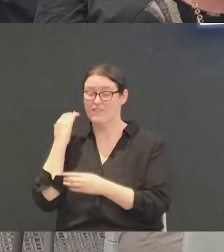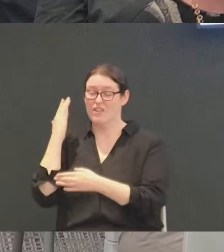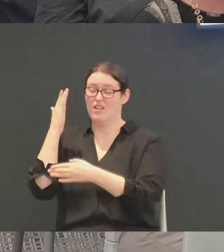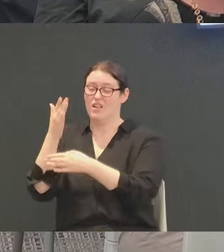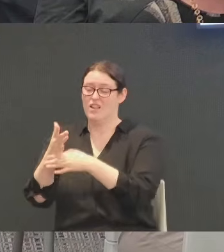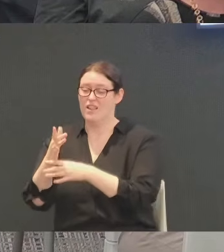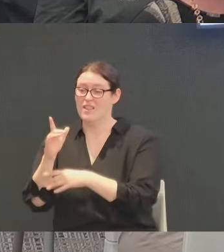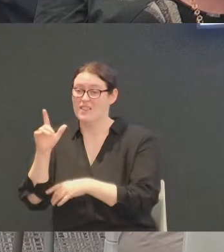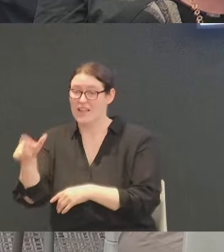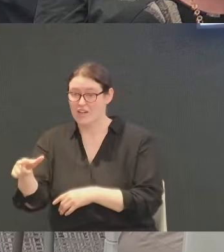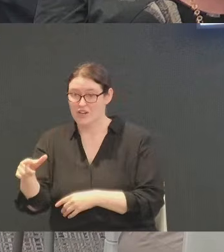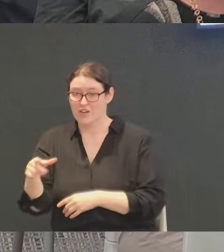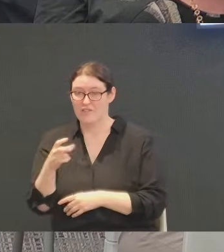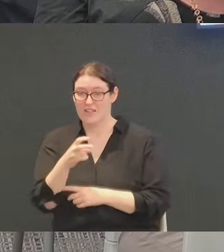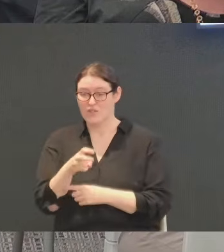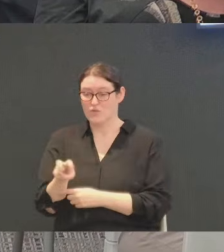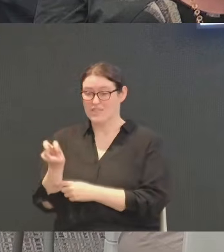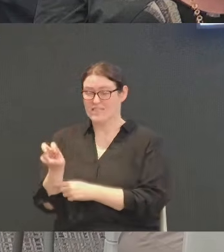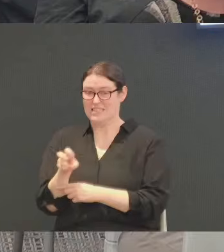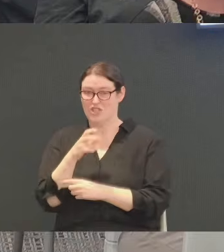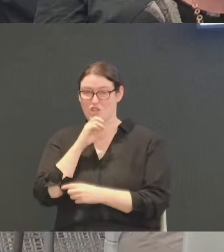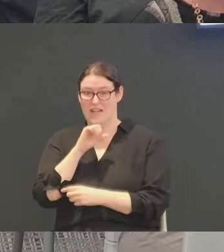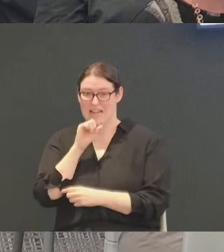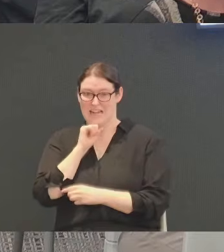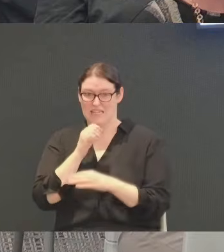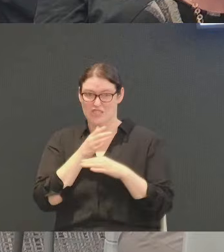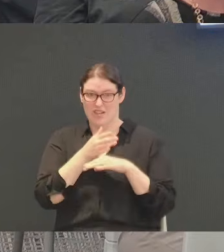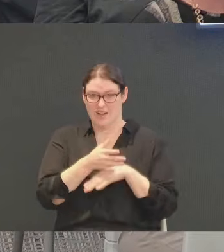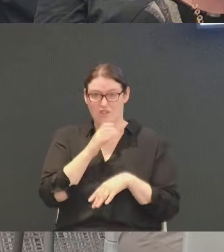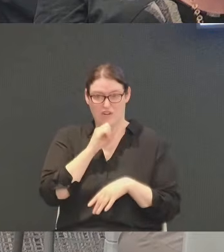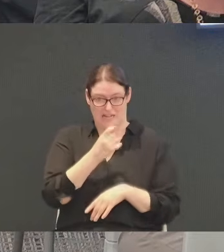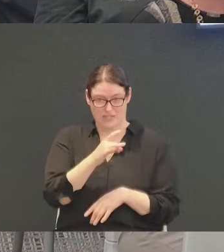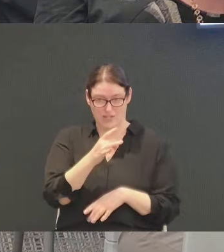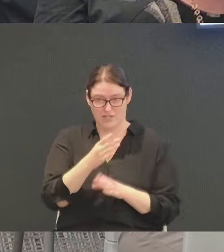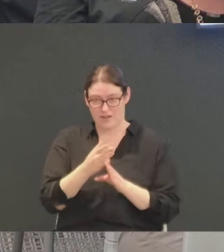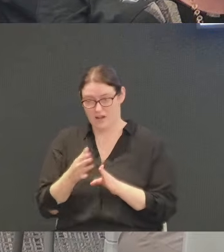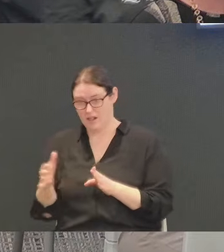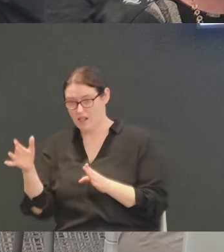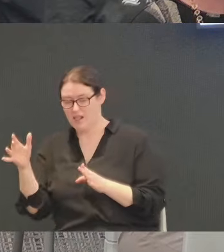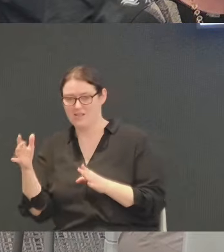youth become even more critical. Without timely supports that address crisis, and establish a